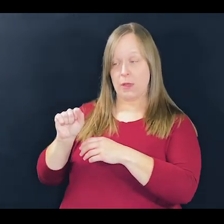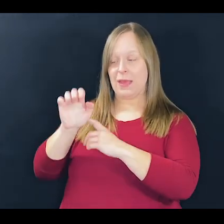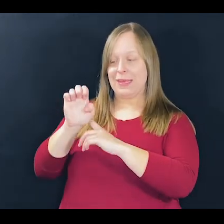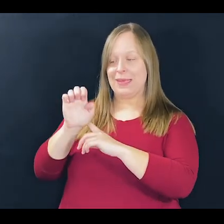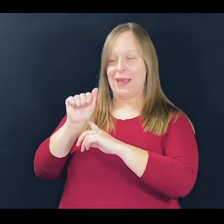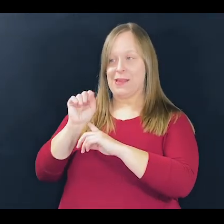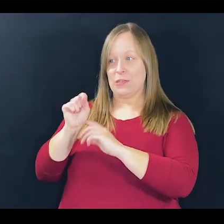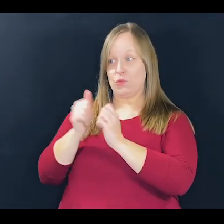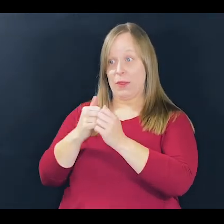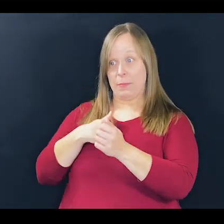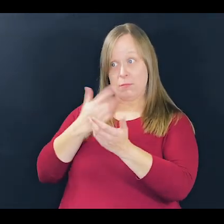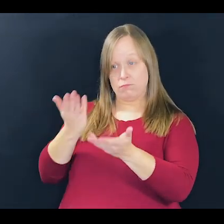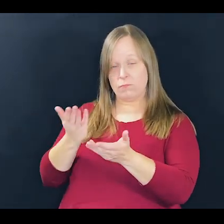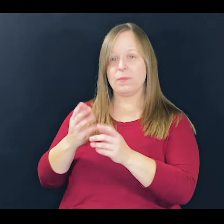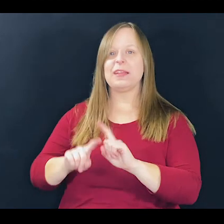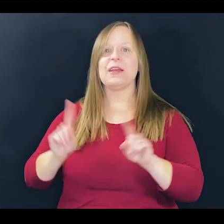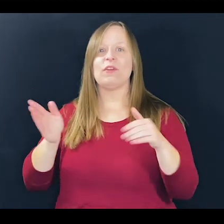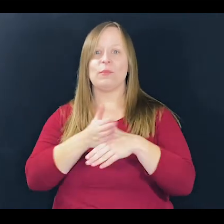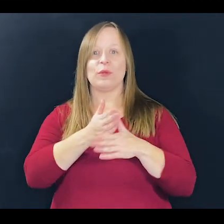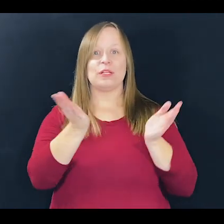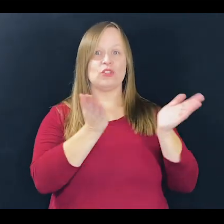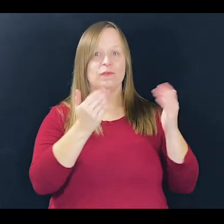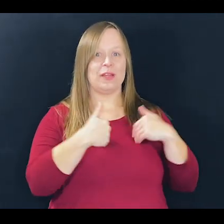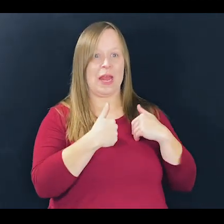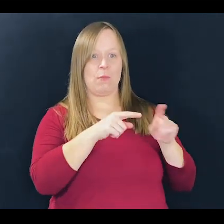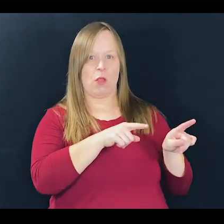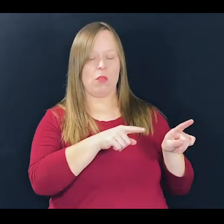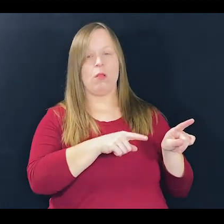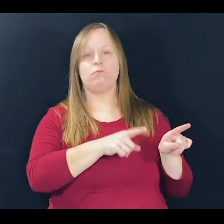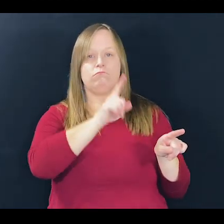There's a difference, if you're bringing your service animal you actually don't